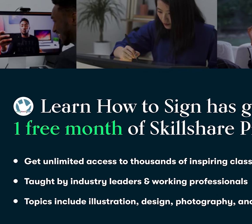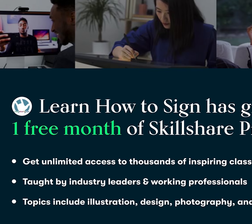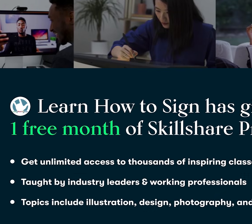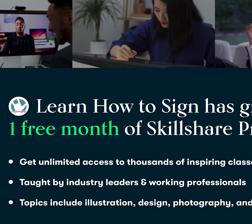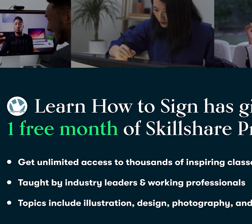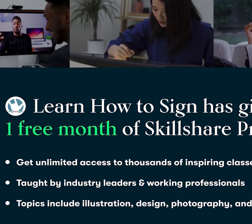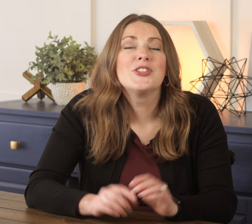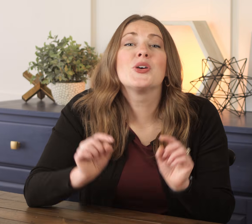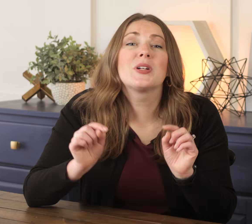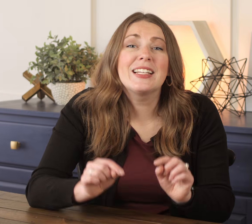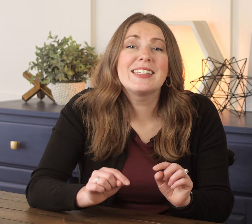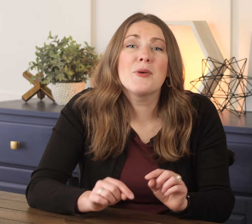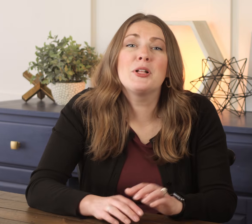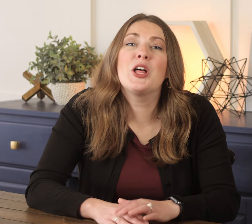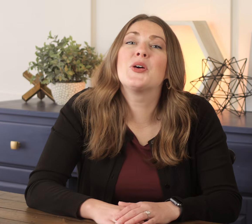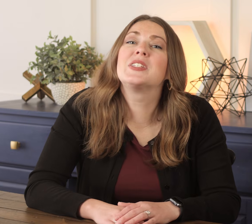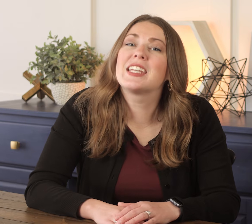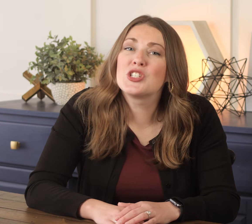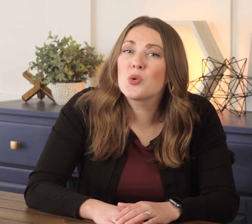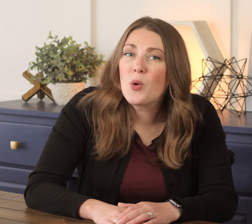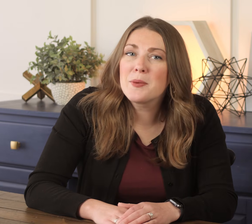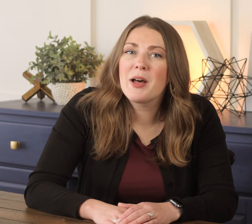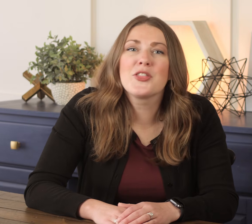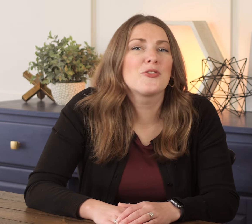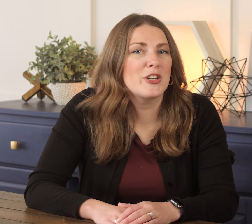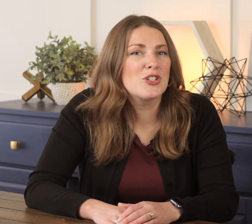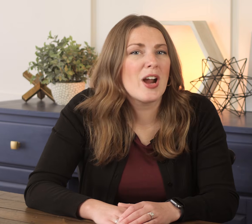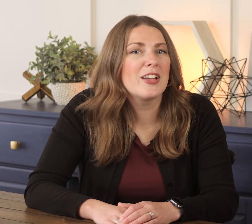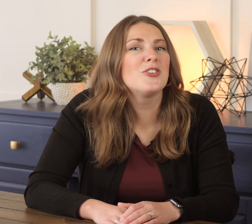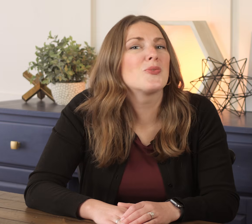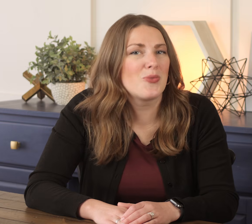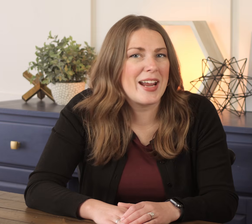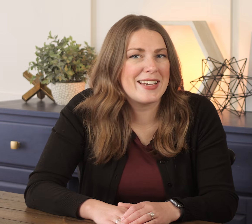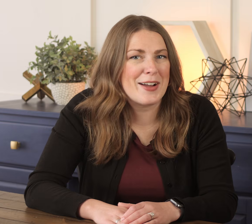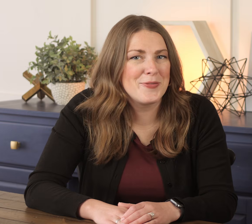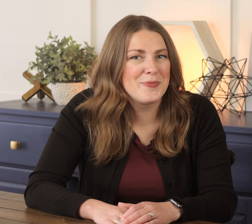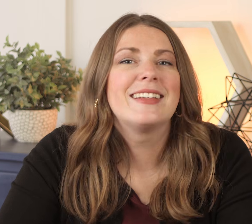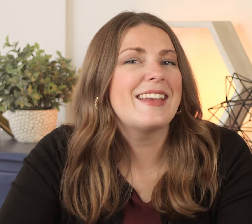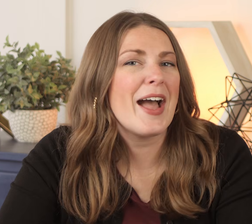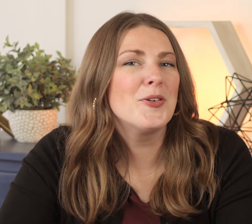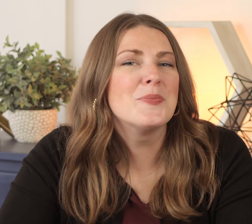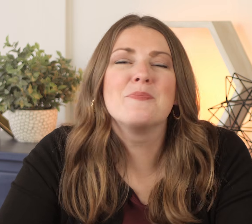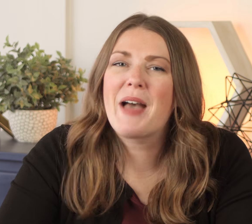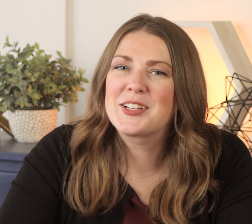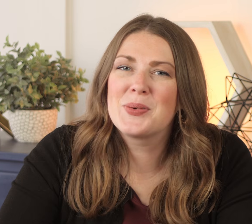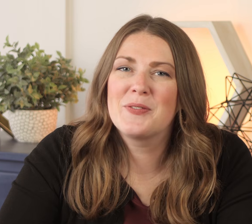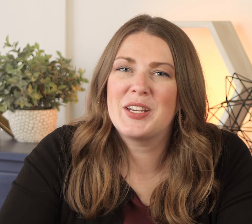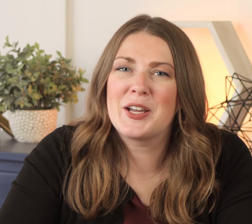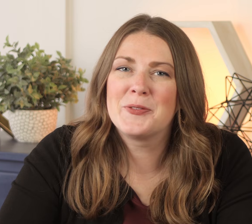of Skillshare. So, click down below to get your one month free trial right now. Now back to our video.